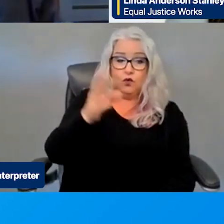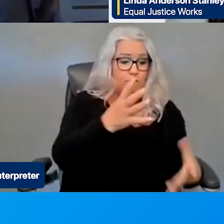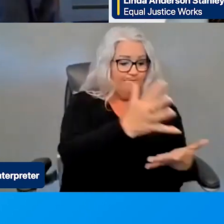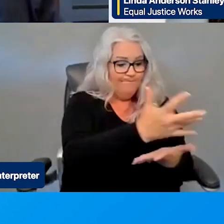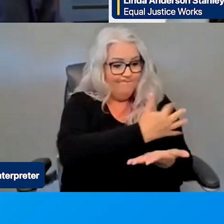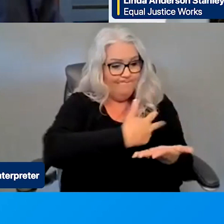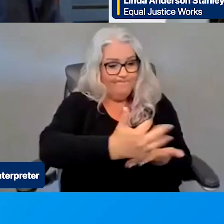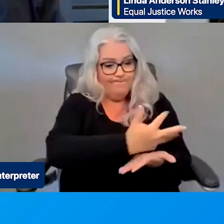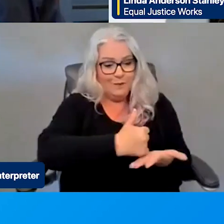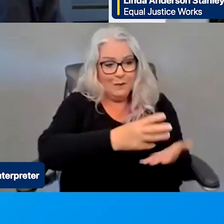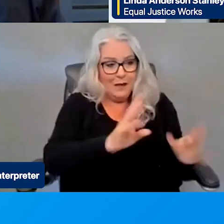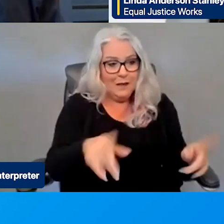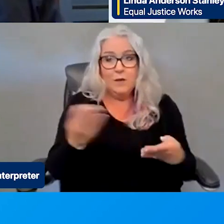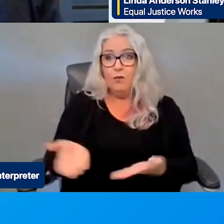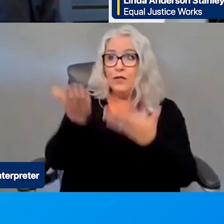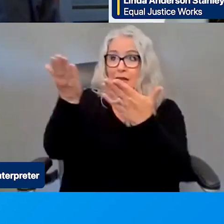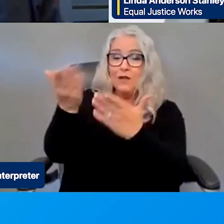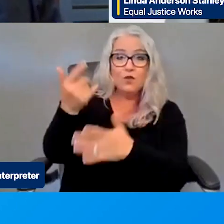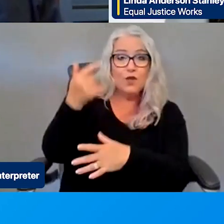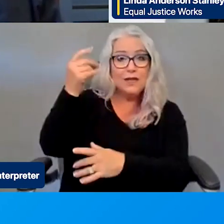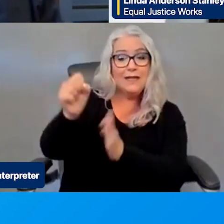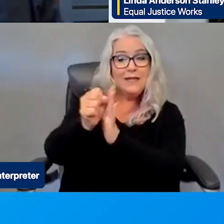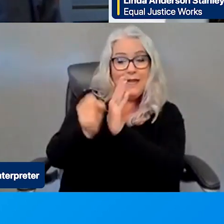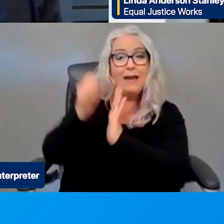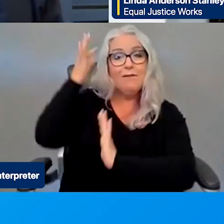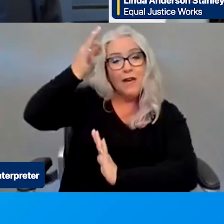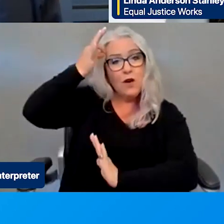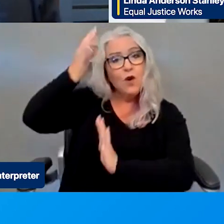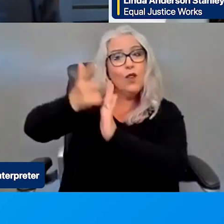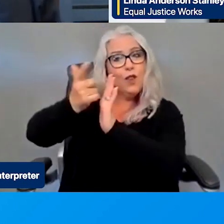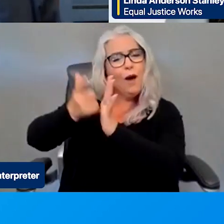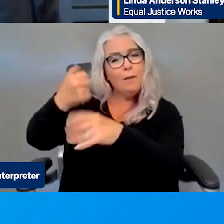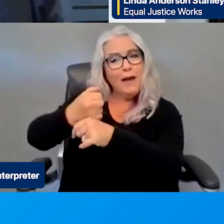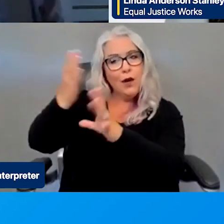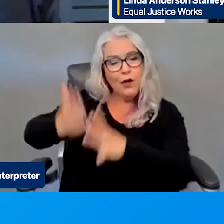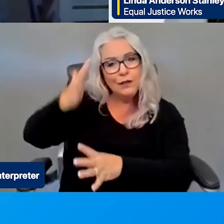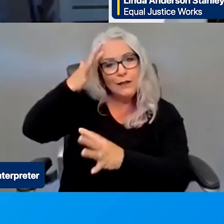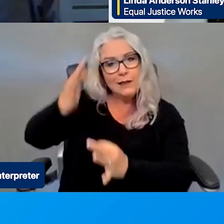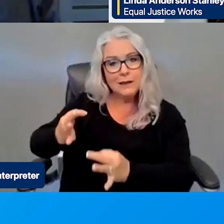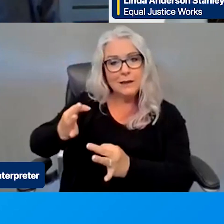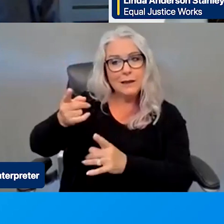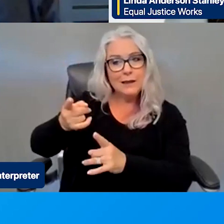or the Federal lawmakers. I think that these conversations and these connections are really important.